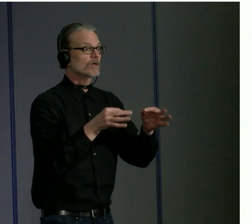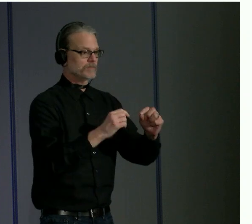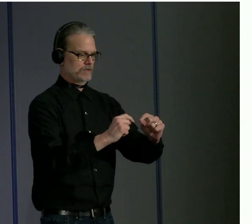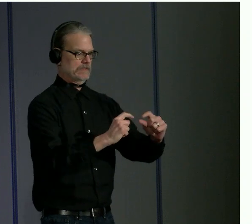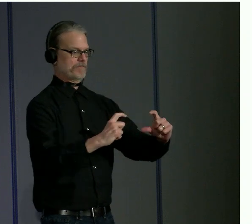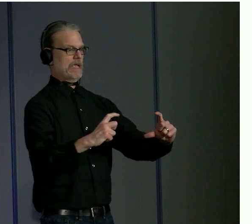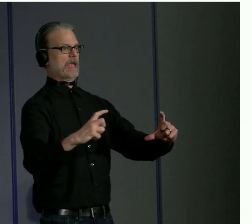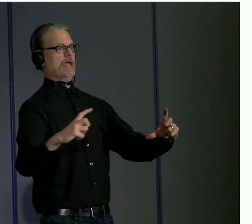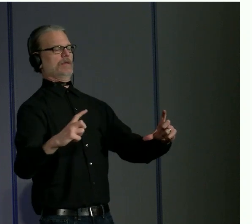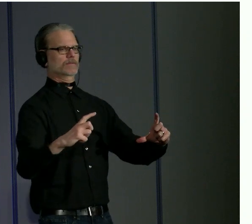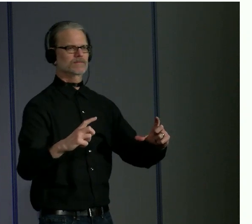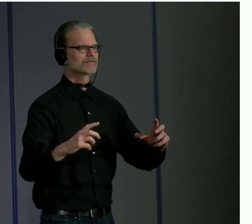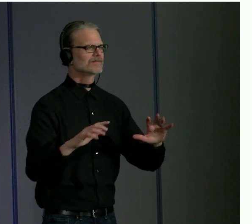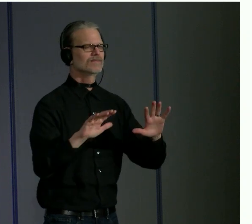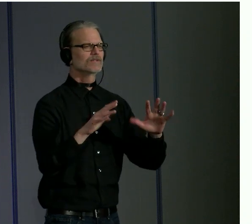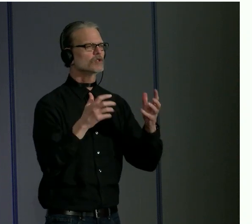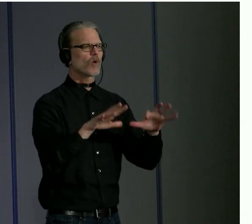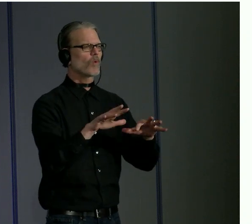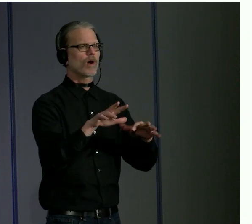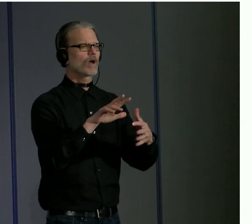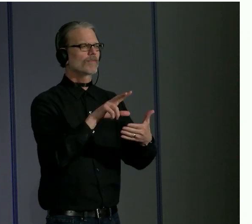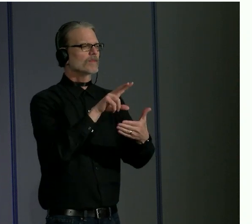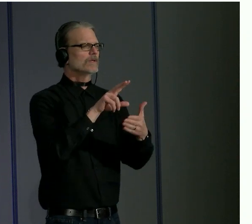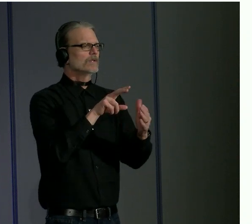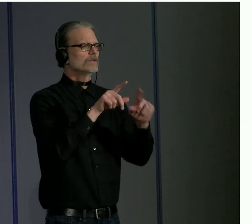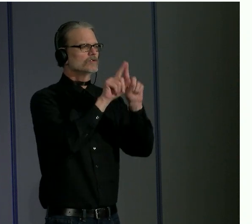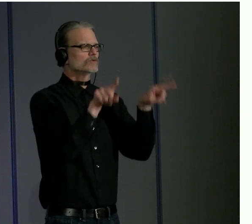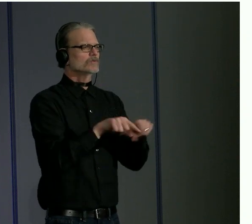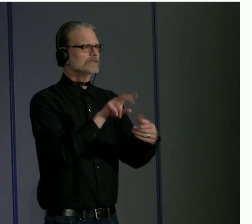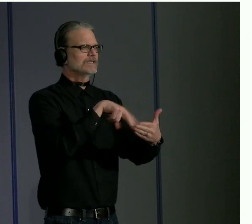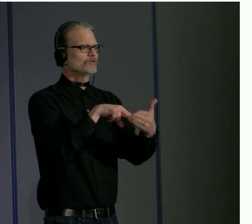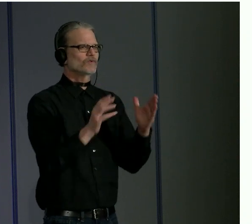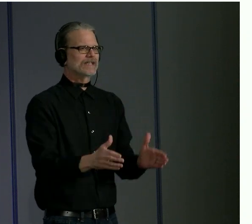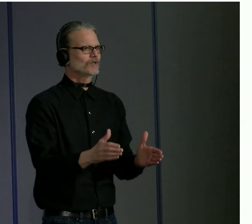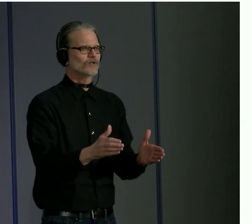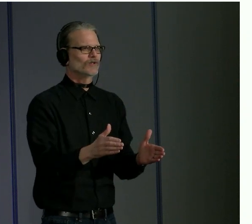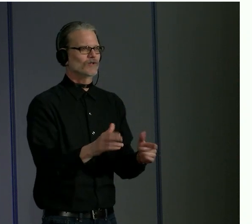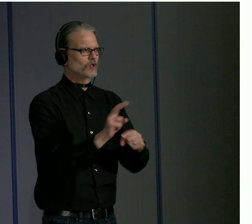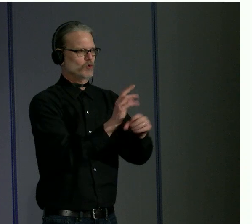You're not trying to give a screen reader user an extra experience. You're just trying